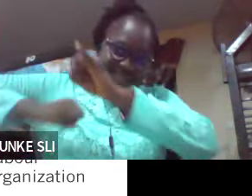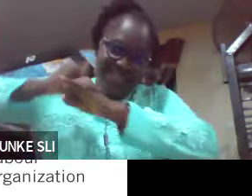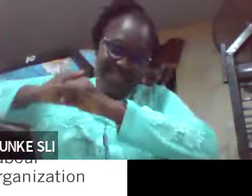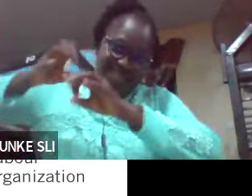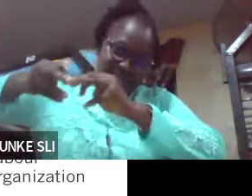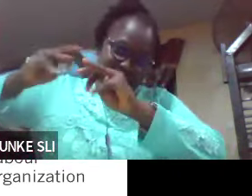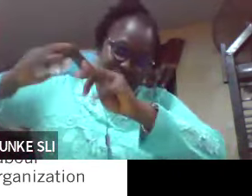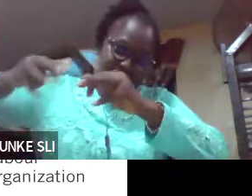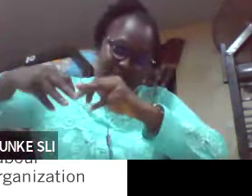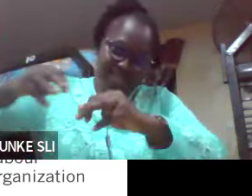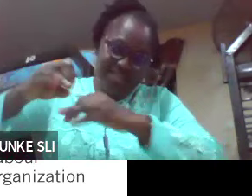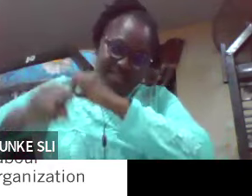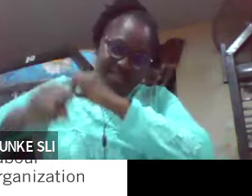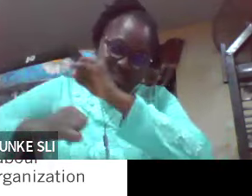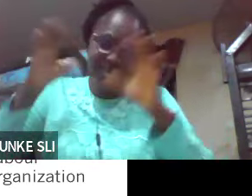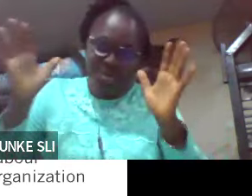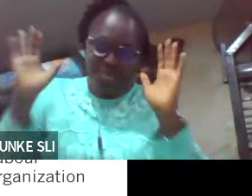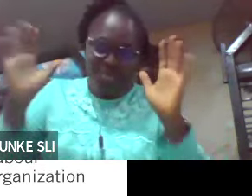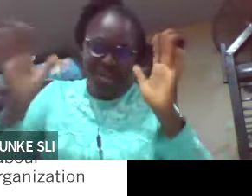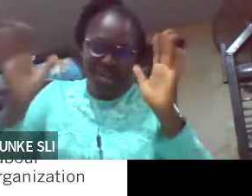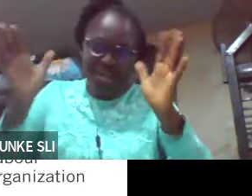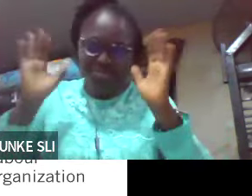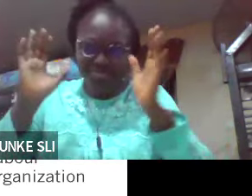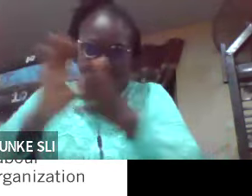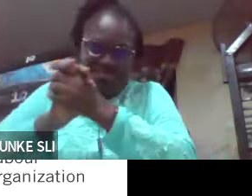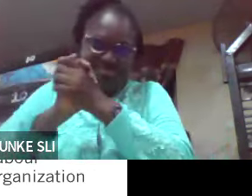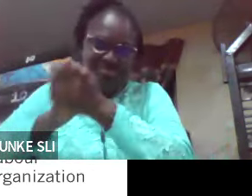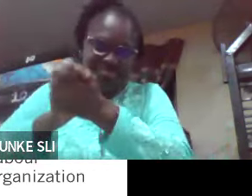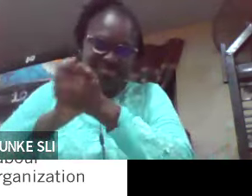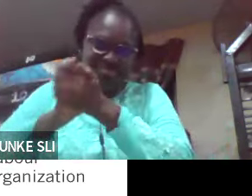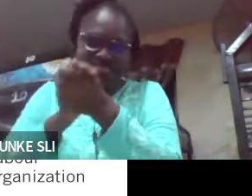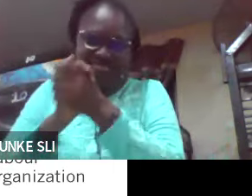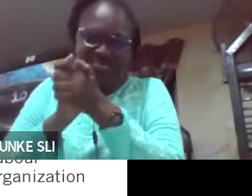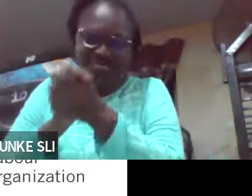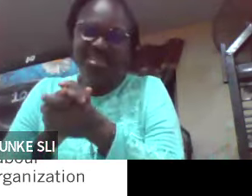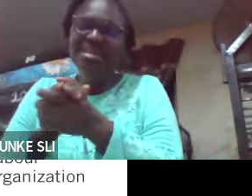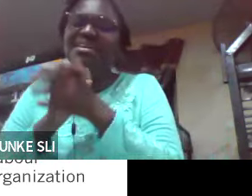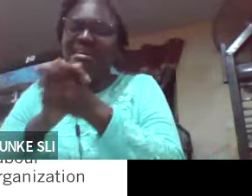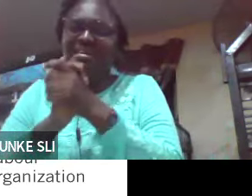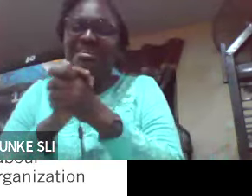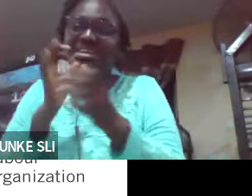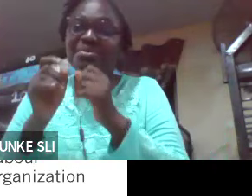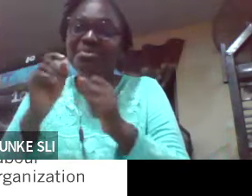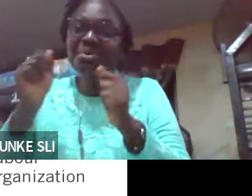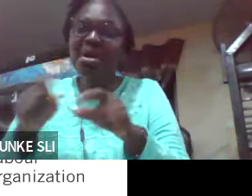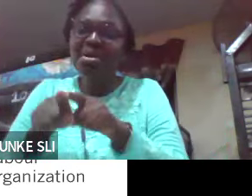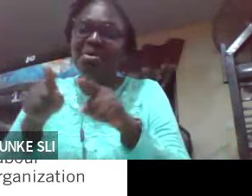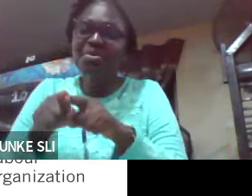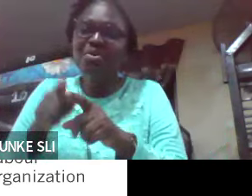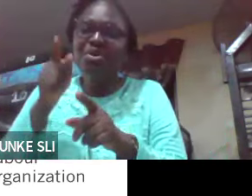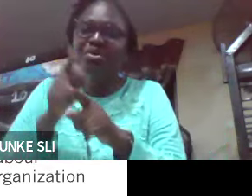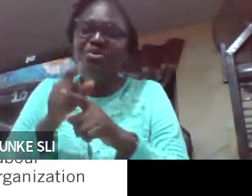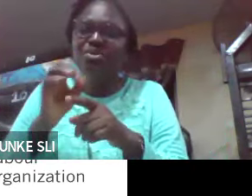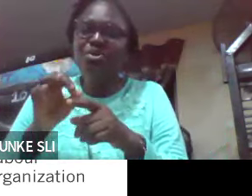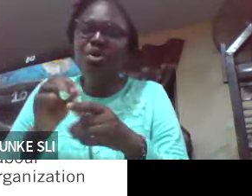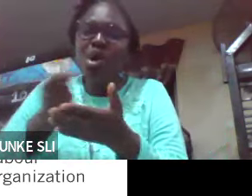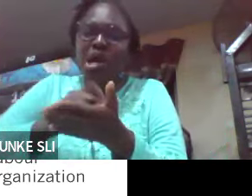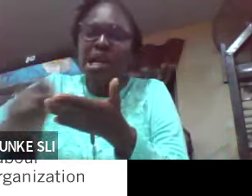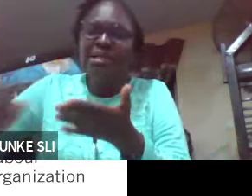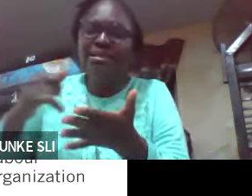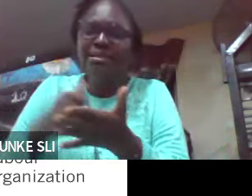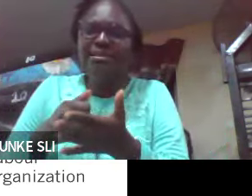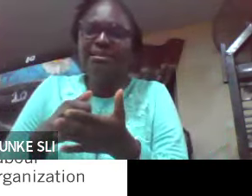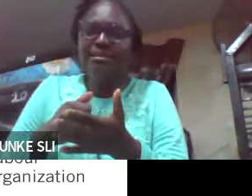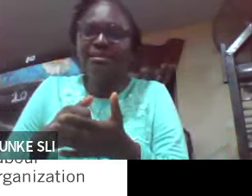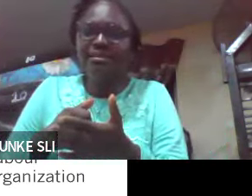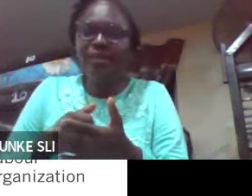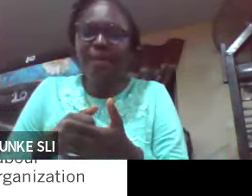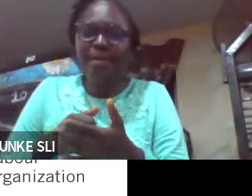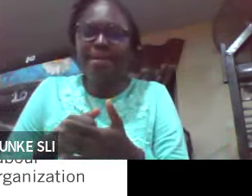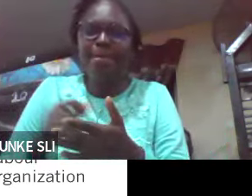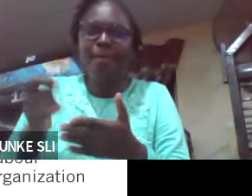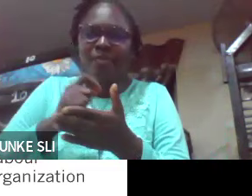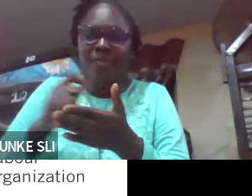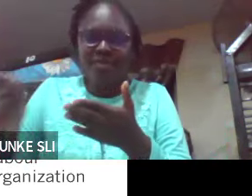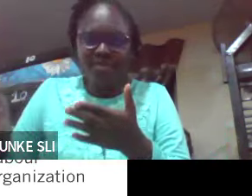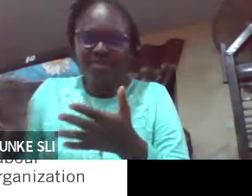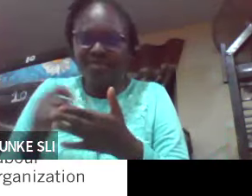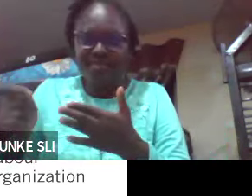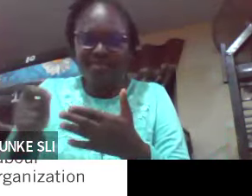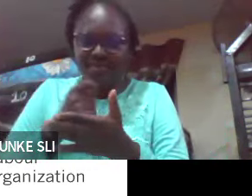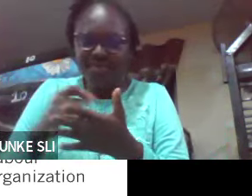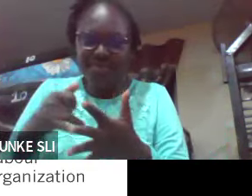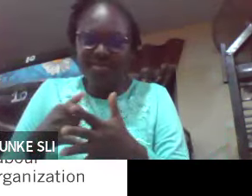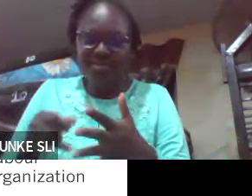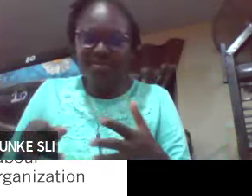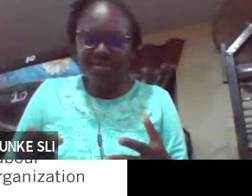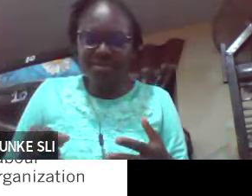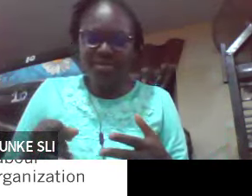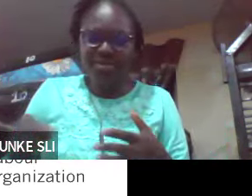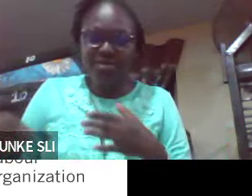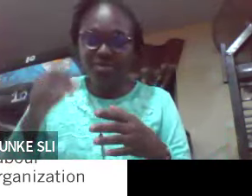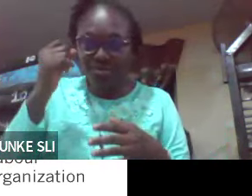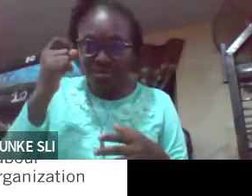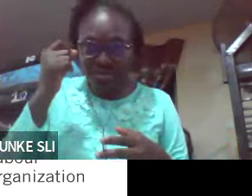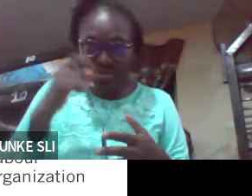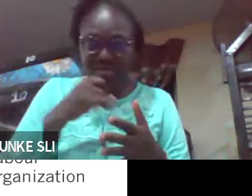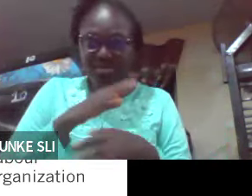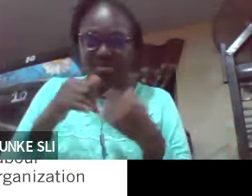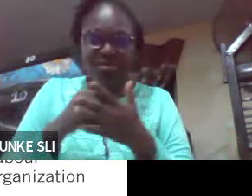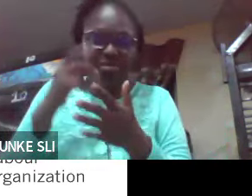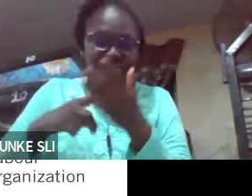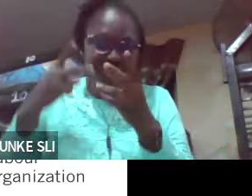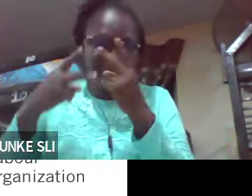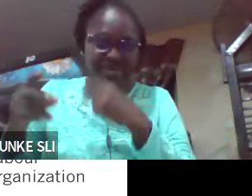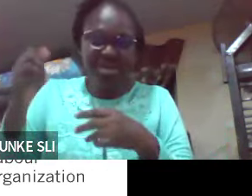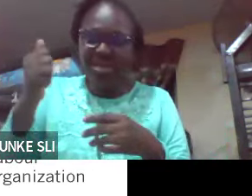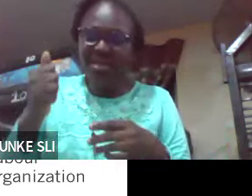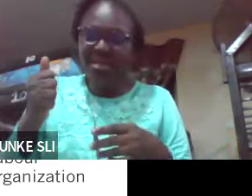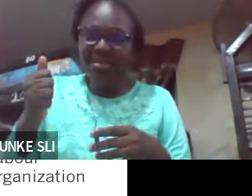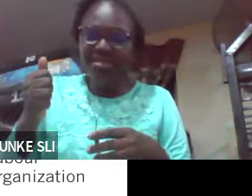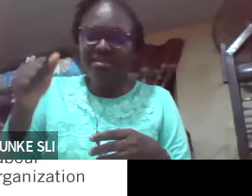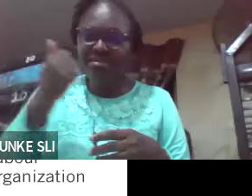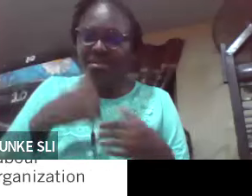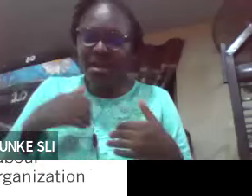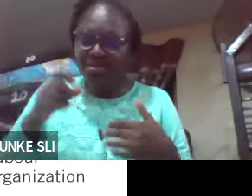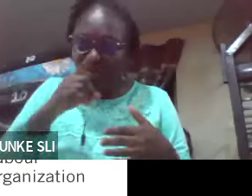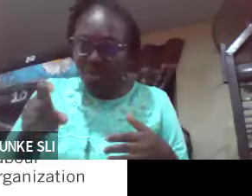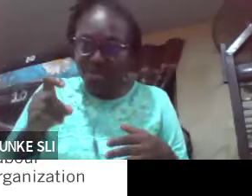Dotun Akinseinde: 10 years. Amazing, amazing. So Rahama, too, I appreciate it. If you can also just put it on a Powerpoint. So I image 4 visions that we can review over the next in the next class. So do we all understand what vision is. Is there anybody that has a question around this issue of having vision?